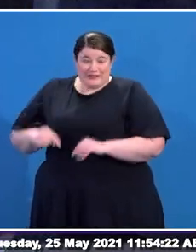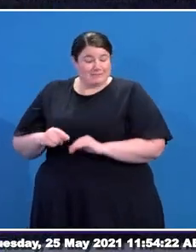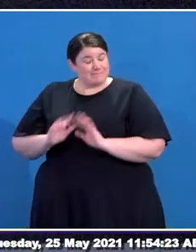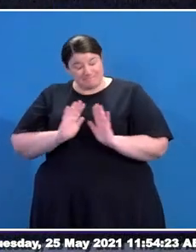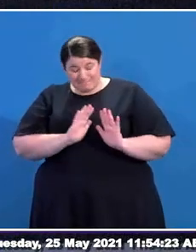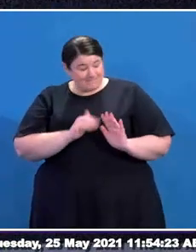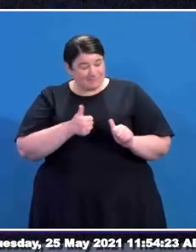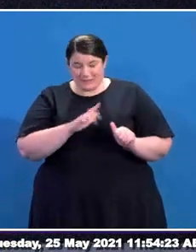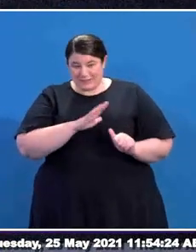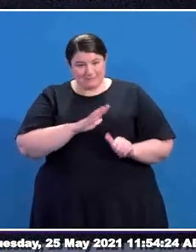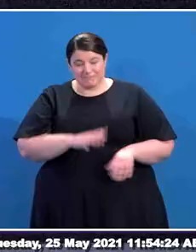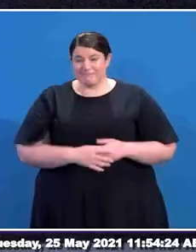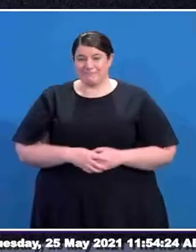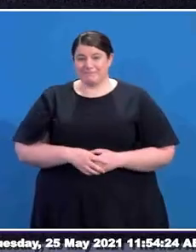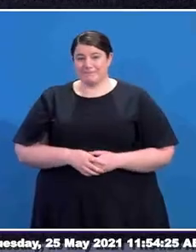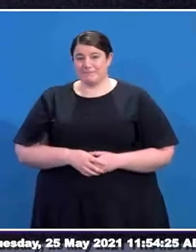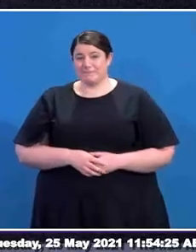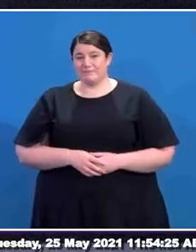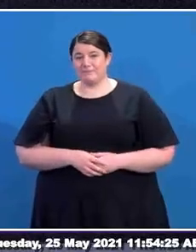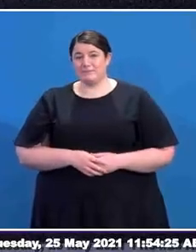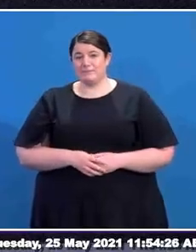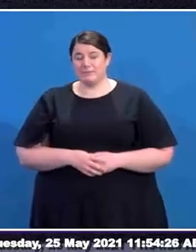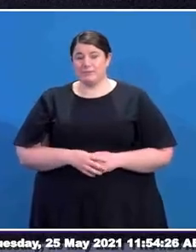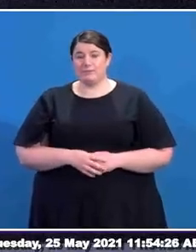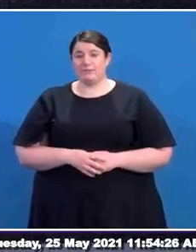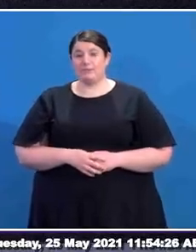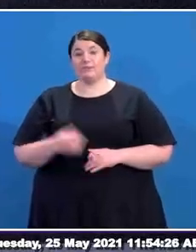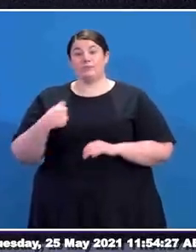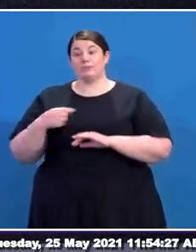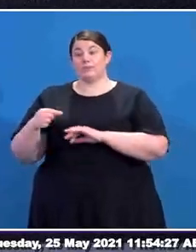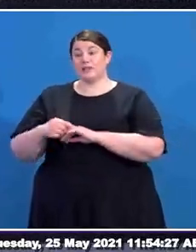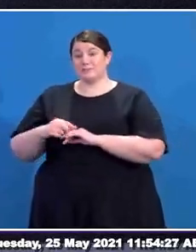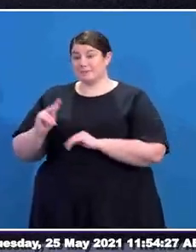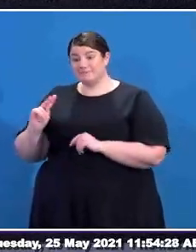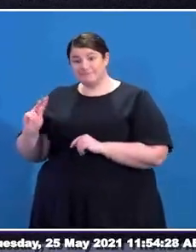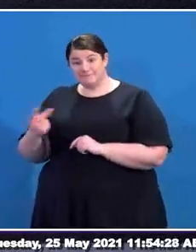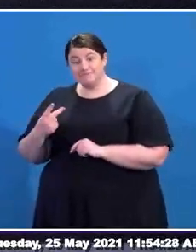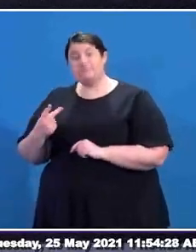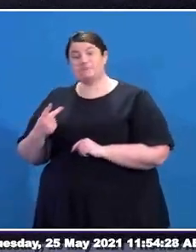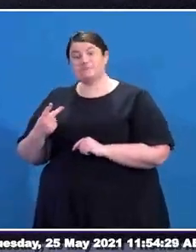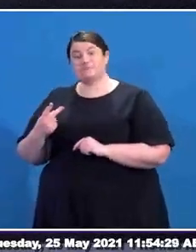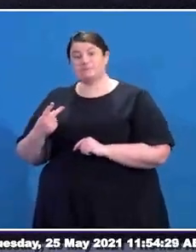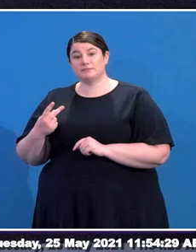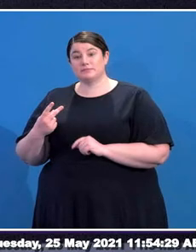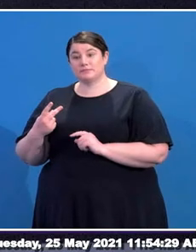And, so my husband came to be with us